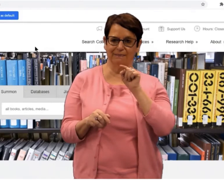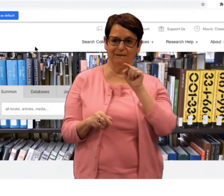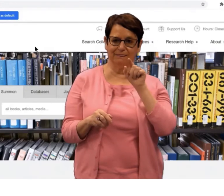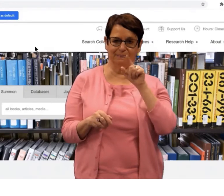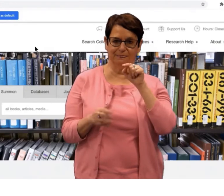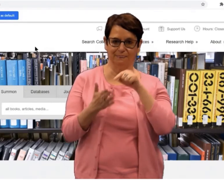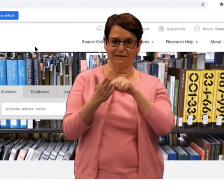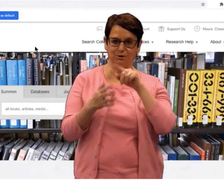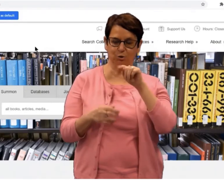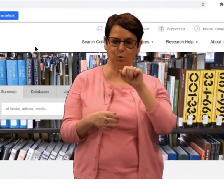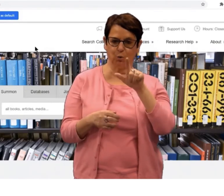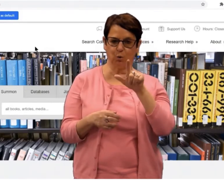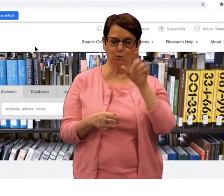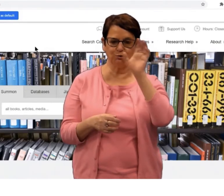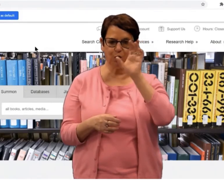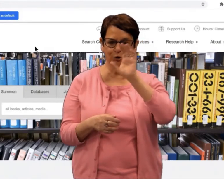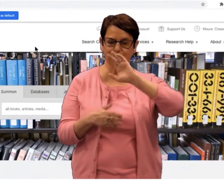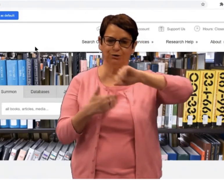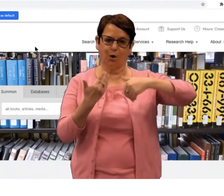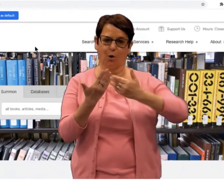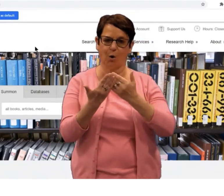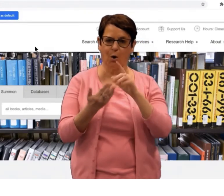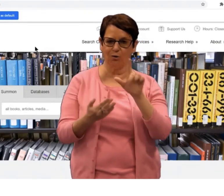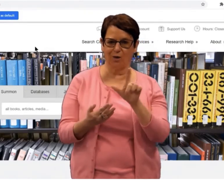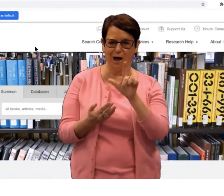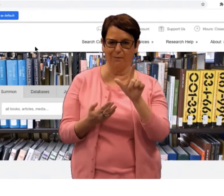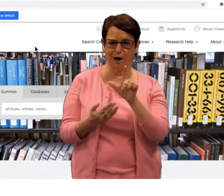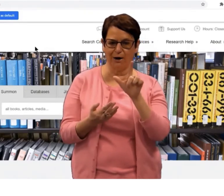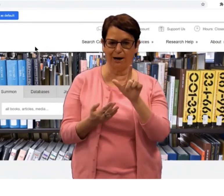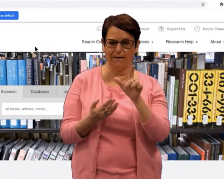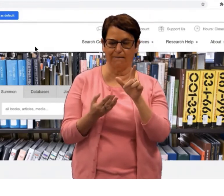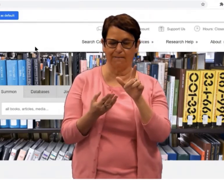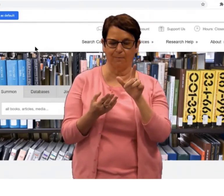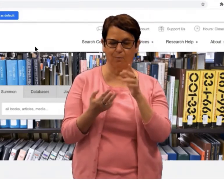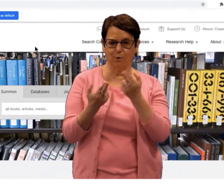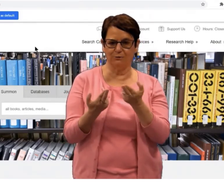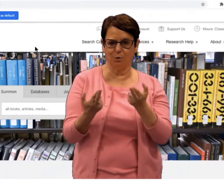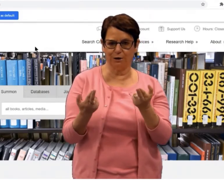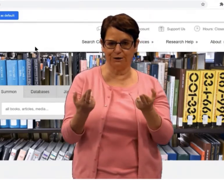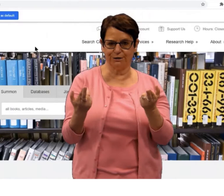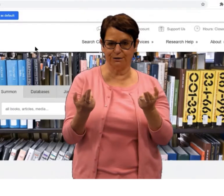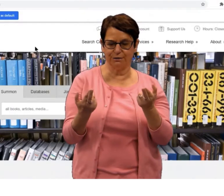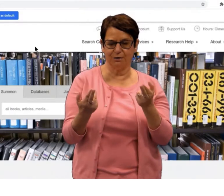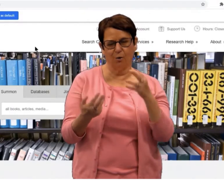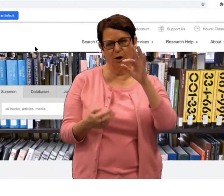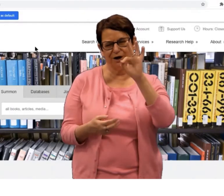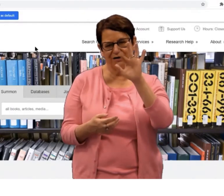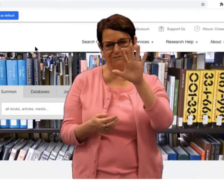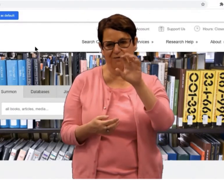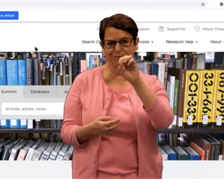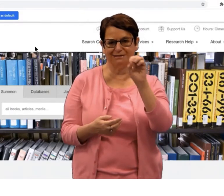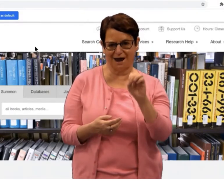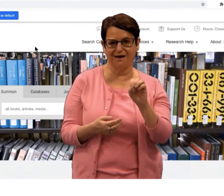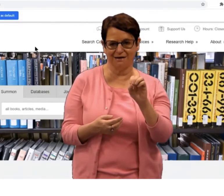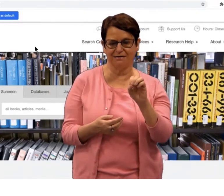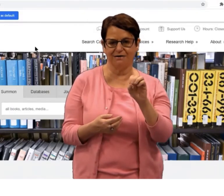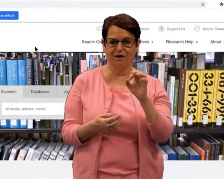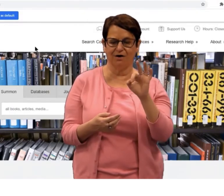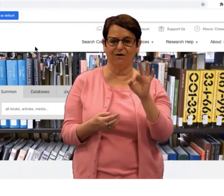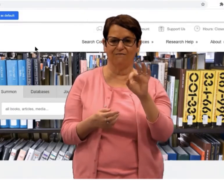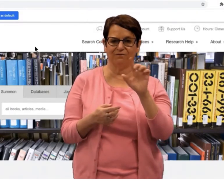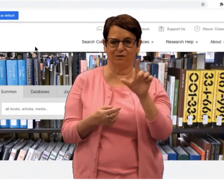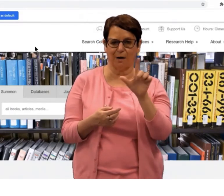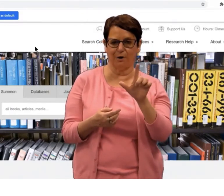But this tool searches the whole library's resources, about 95%